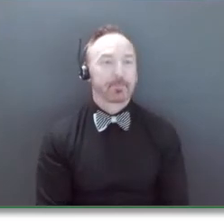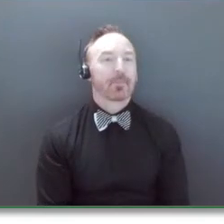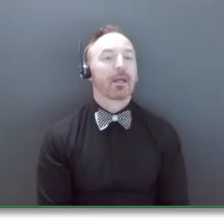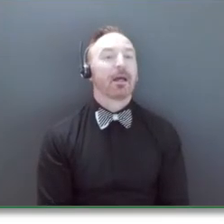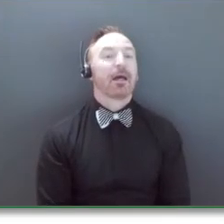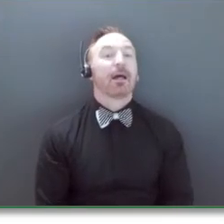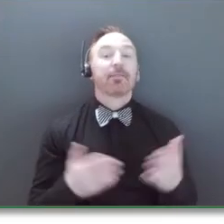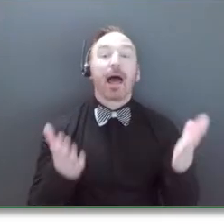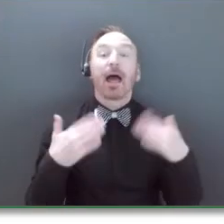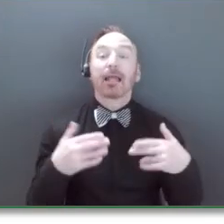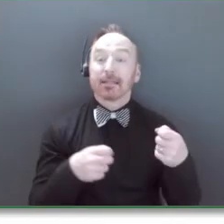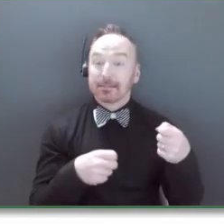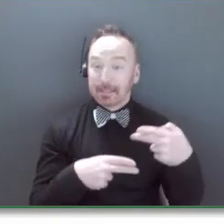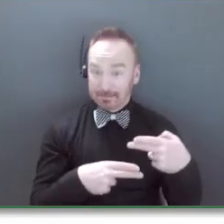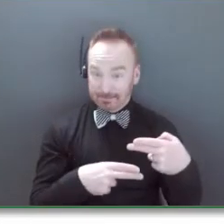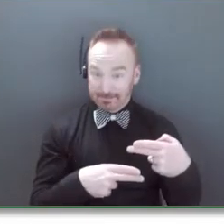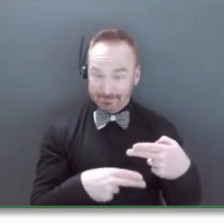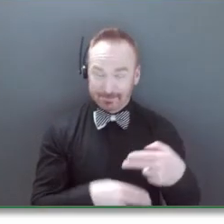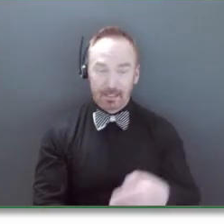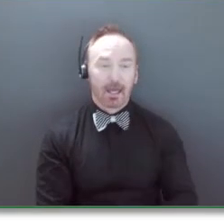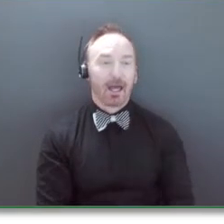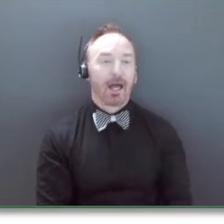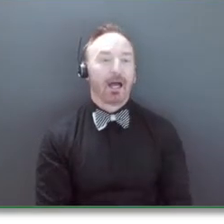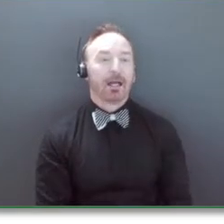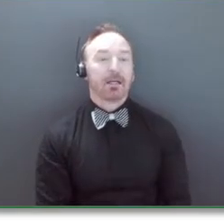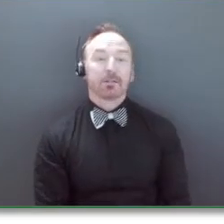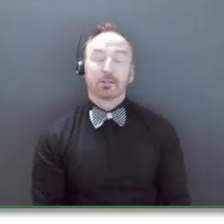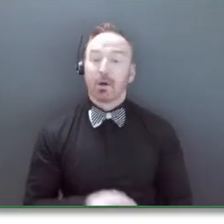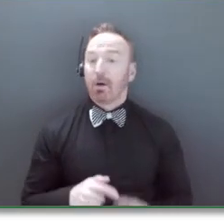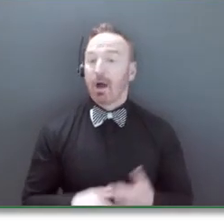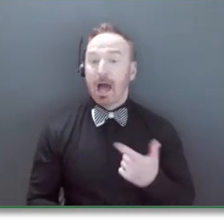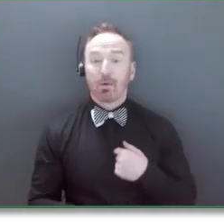And and basically the the message that we've been promoting as I say for over